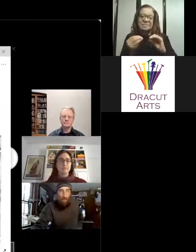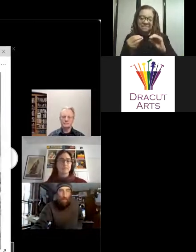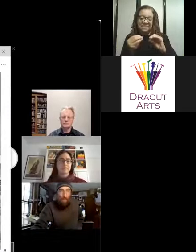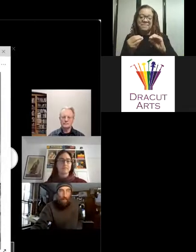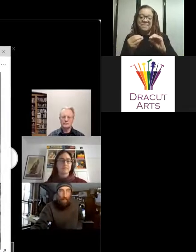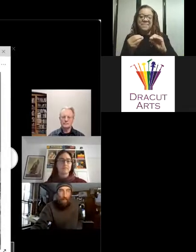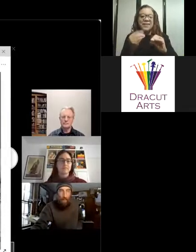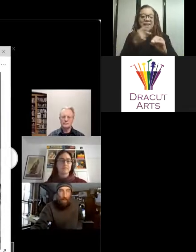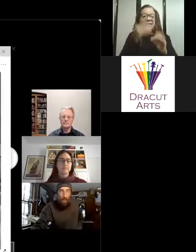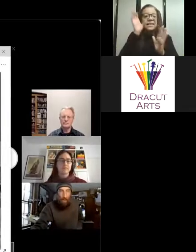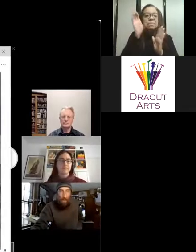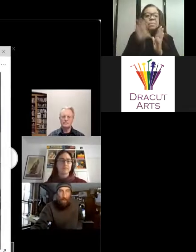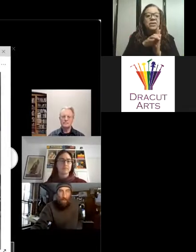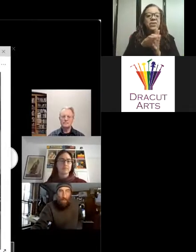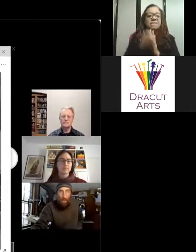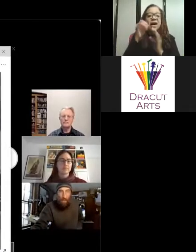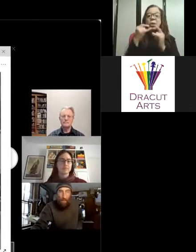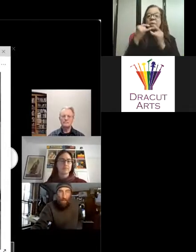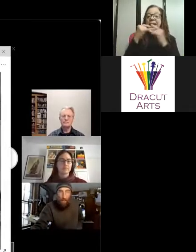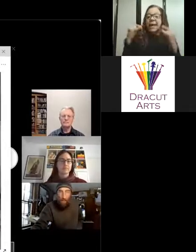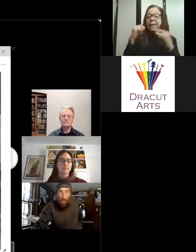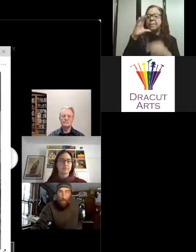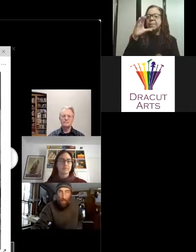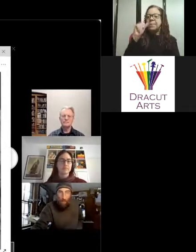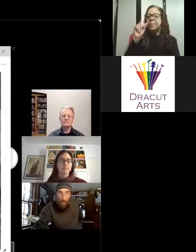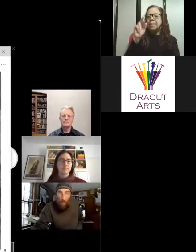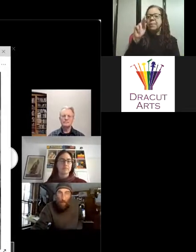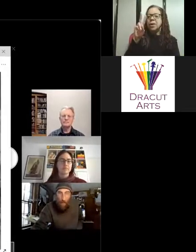This is a camp carver-- I think near Carver Hospital, but I'm not sure--